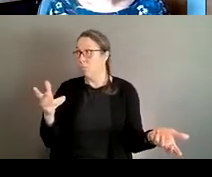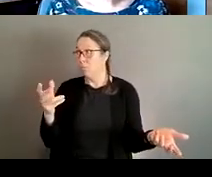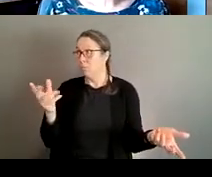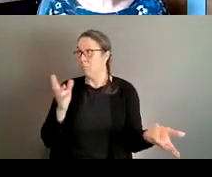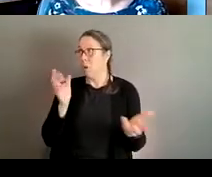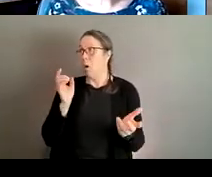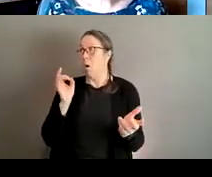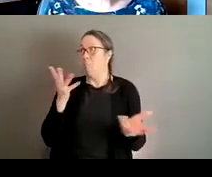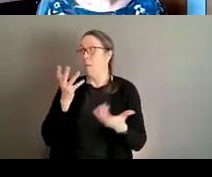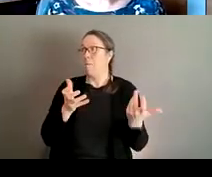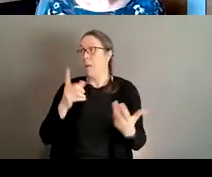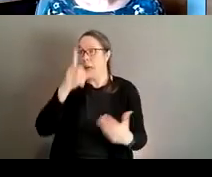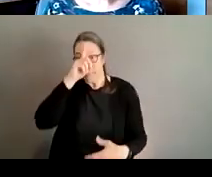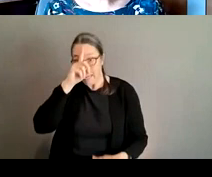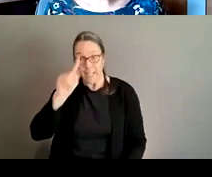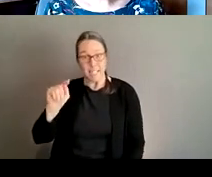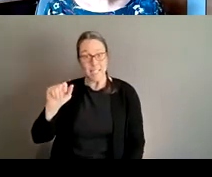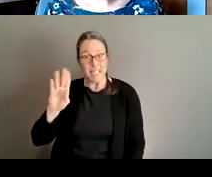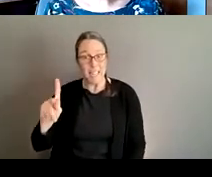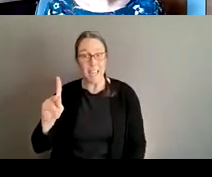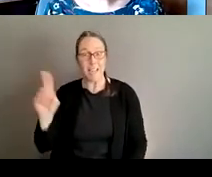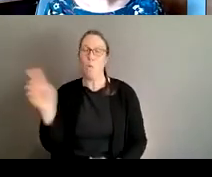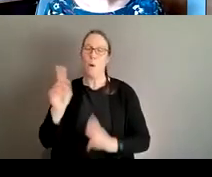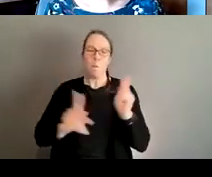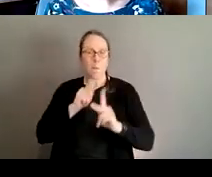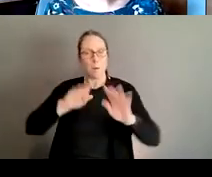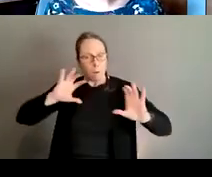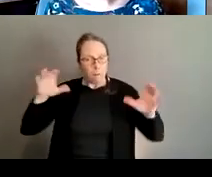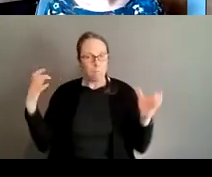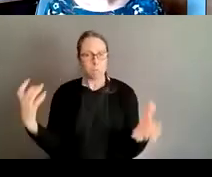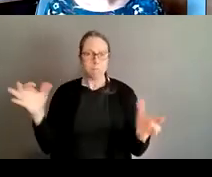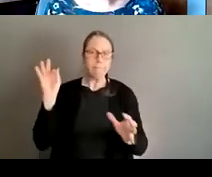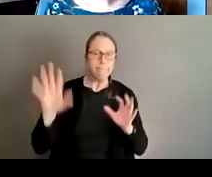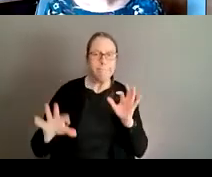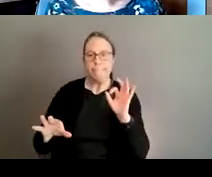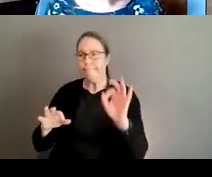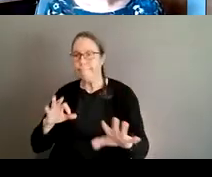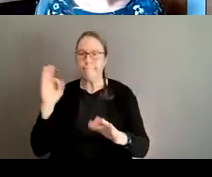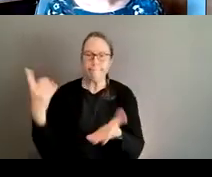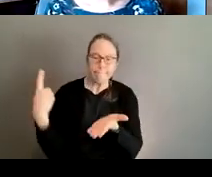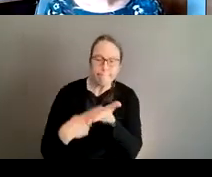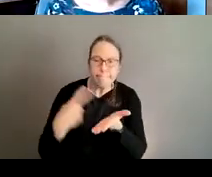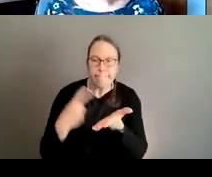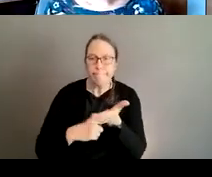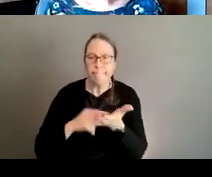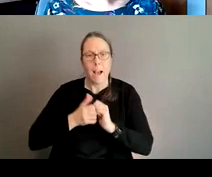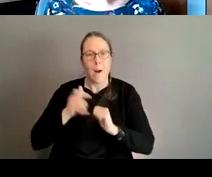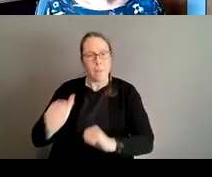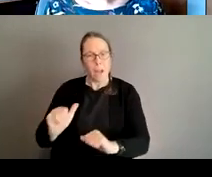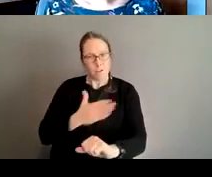a Think Tank where everybody can weigh in on how that particular concert went. So let